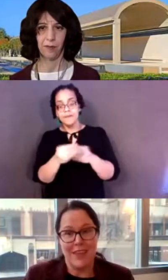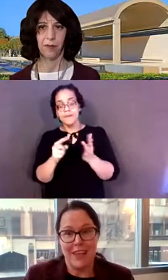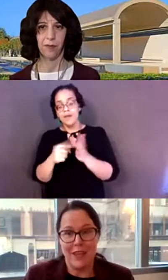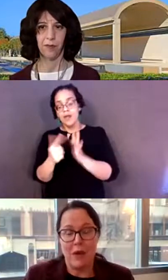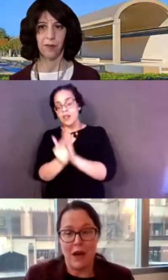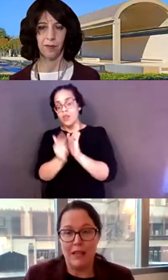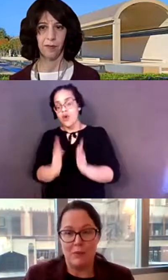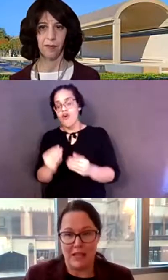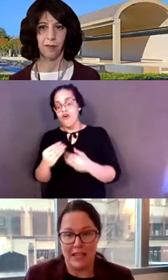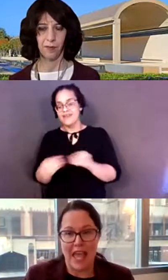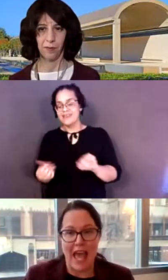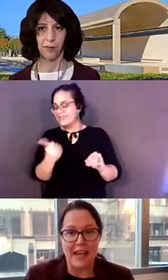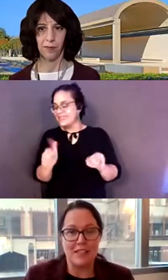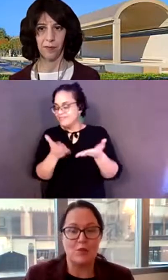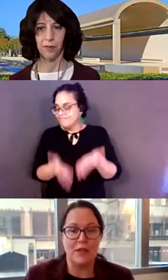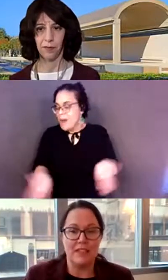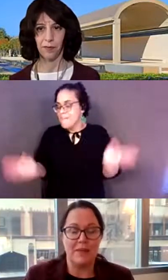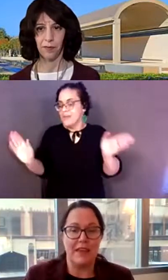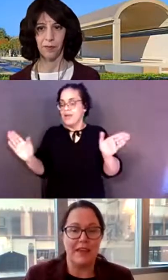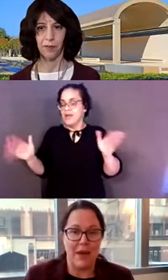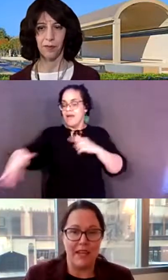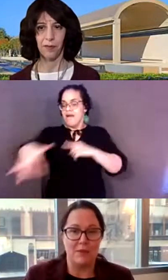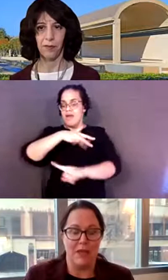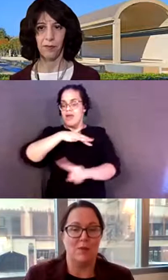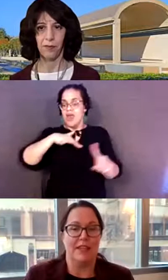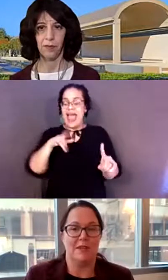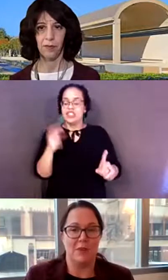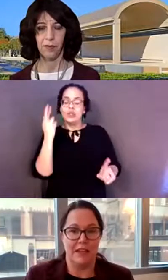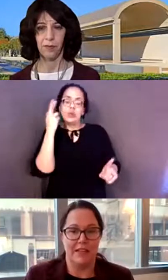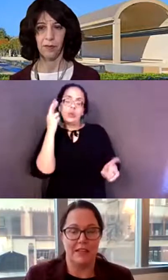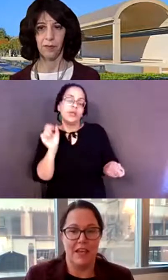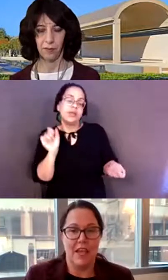any public place has to reasonably